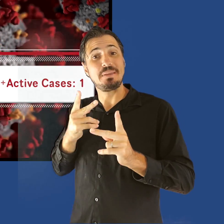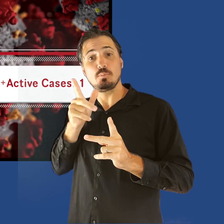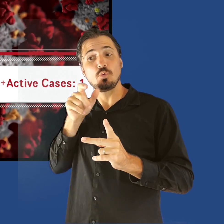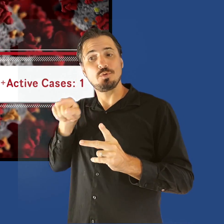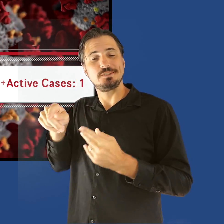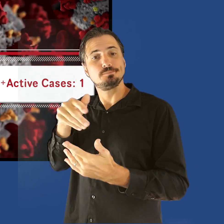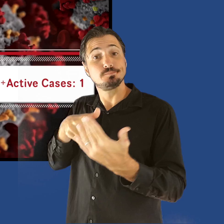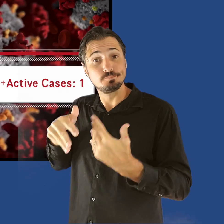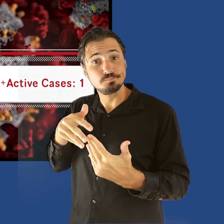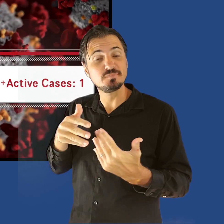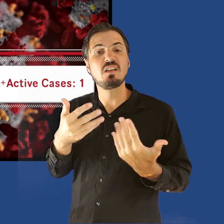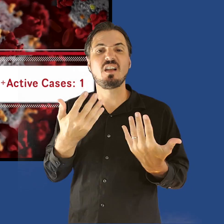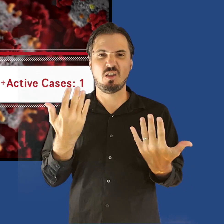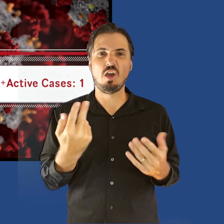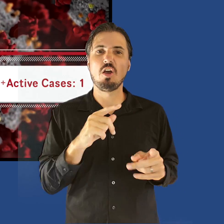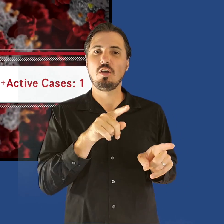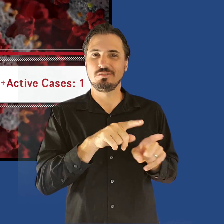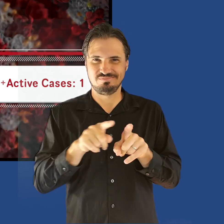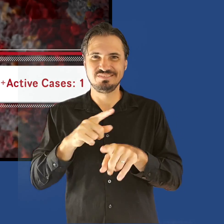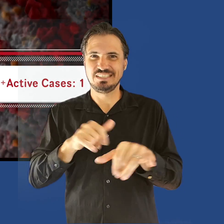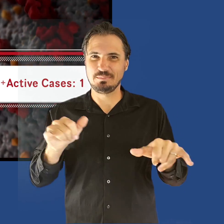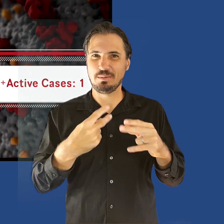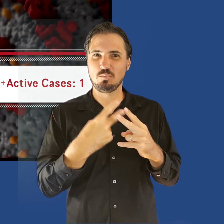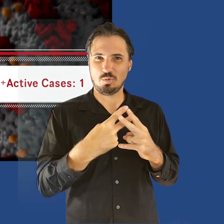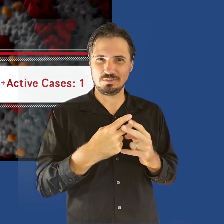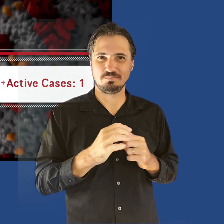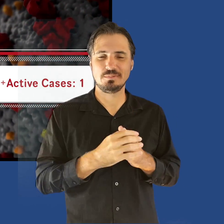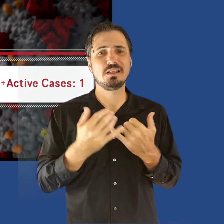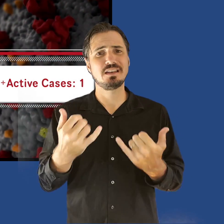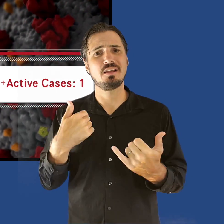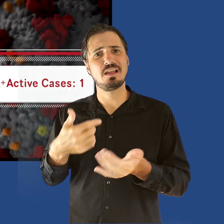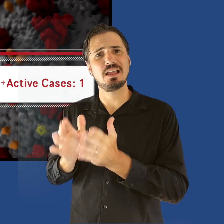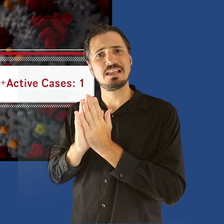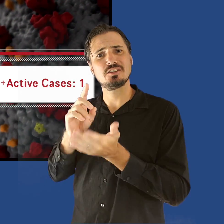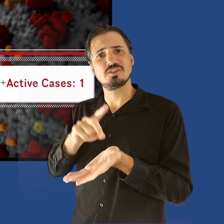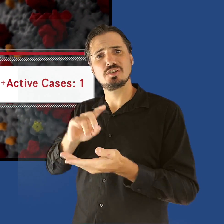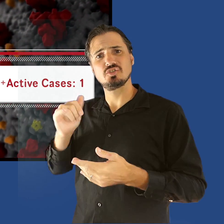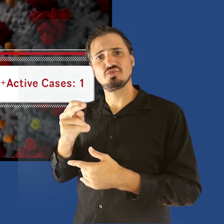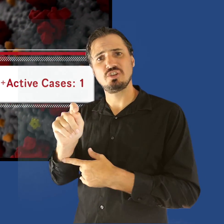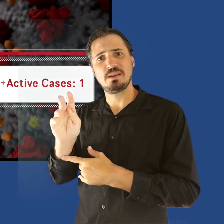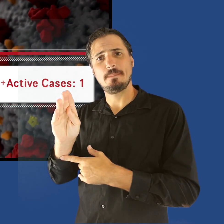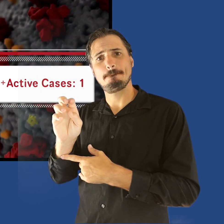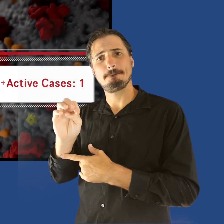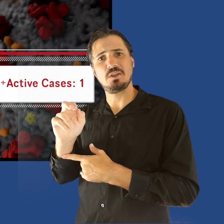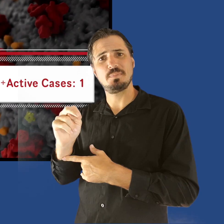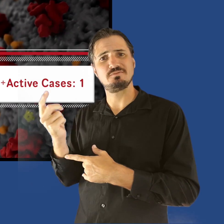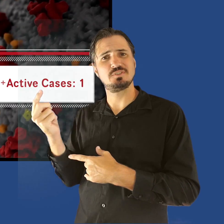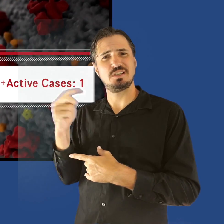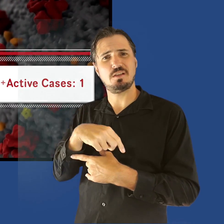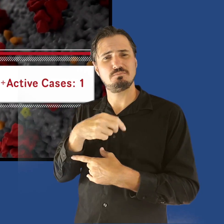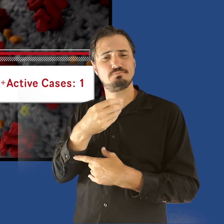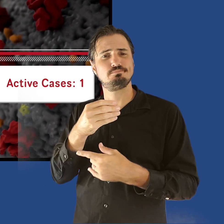I would like to invite our Kaua’i District Health Officer Dr. Janet Berreman to make a few comments about this new case.